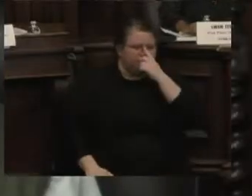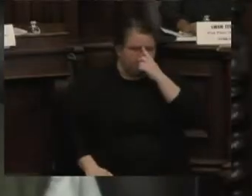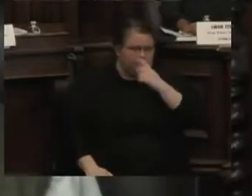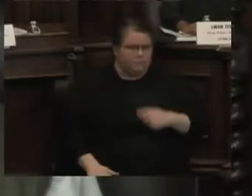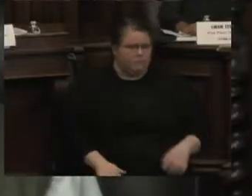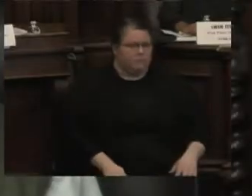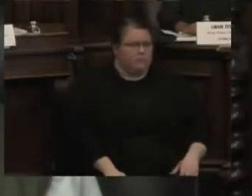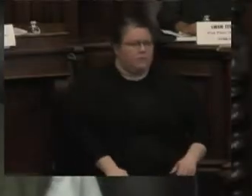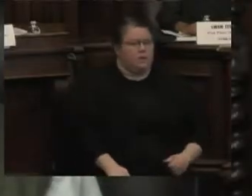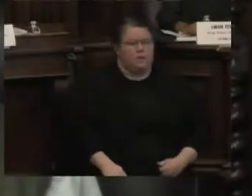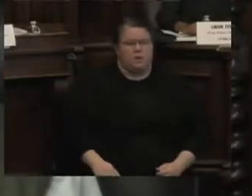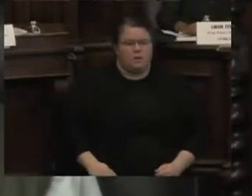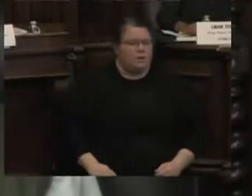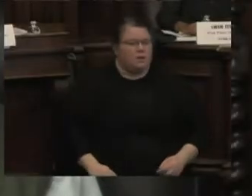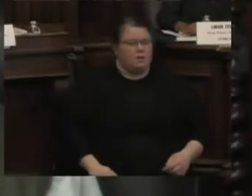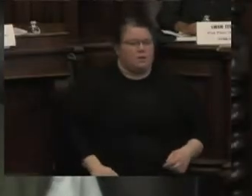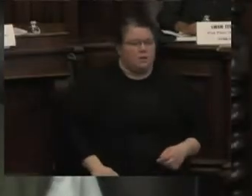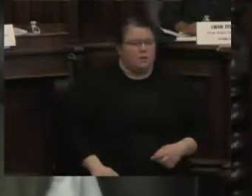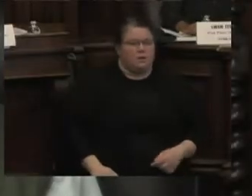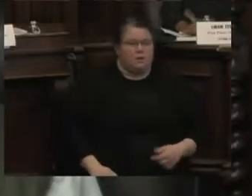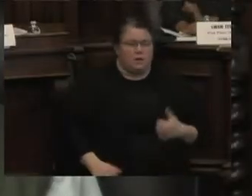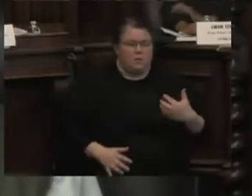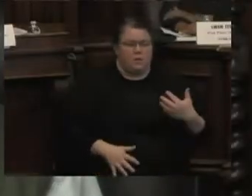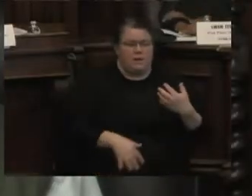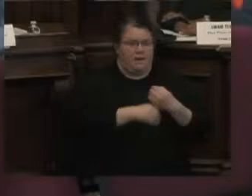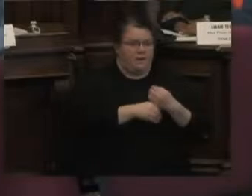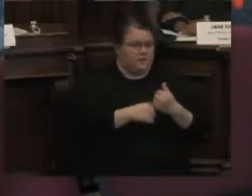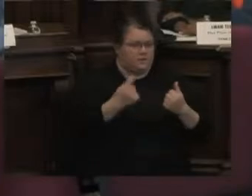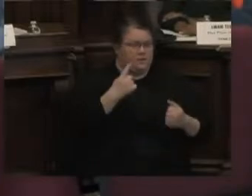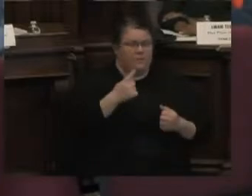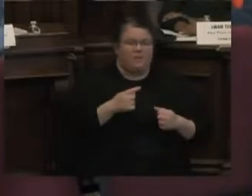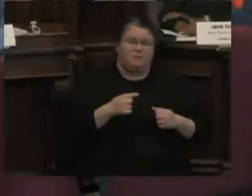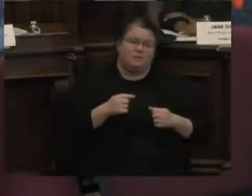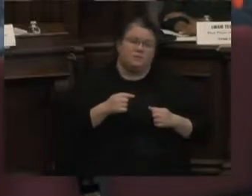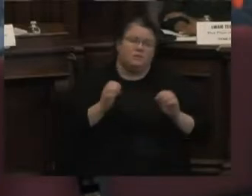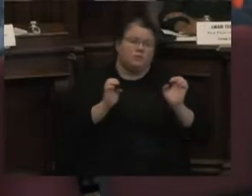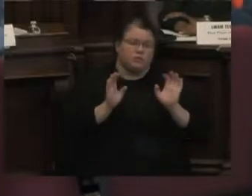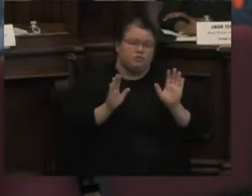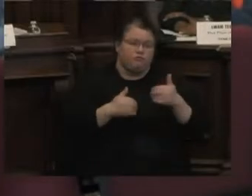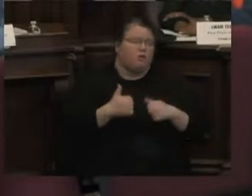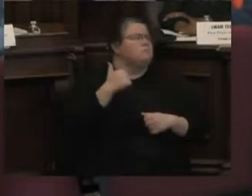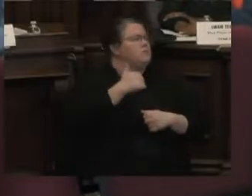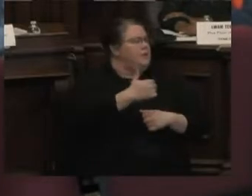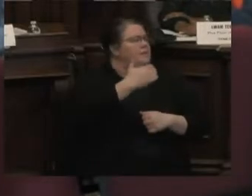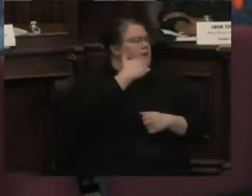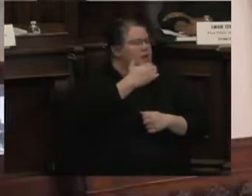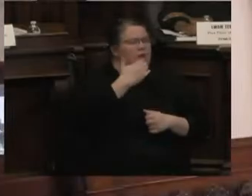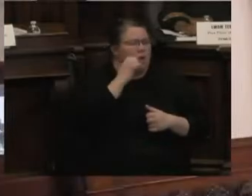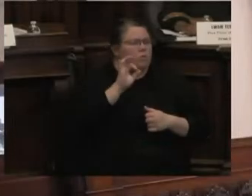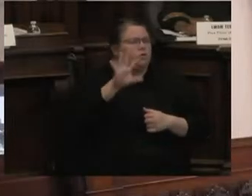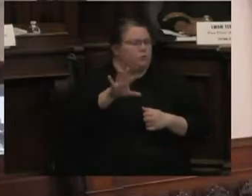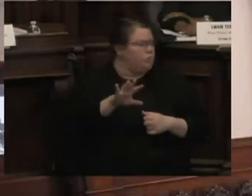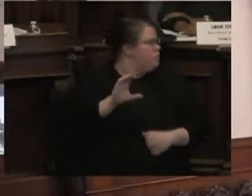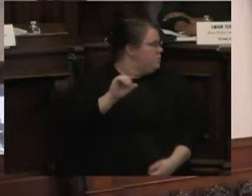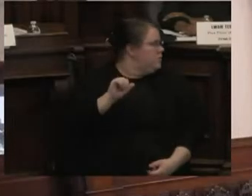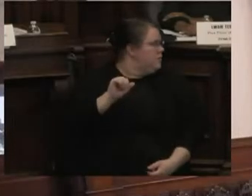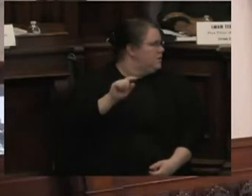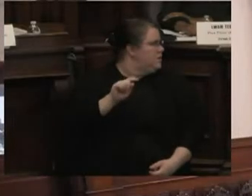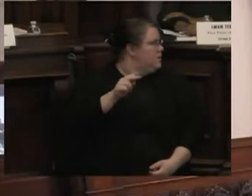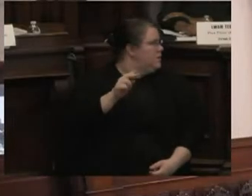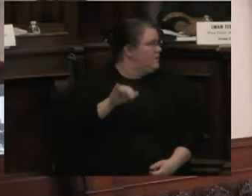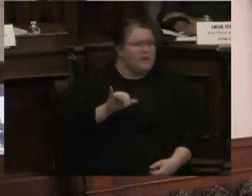work to go where the people are.